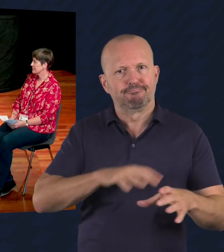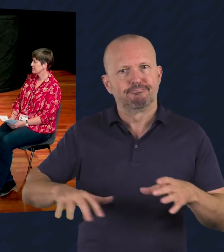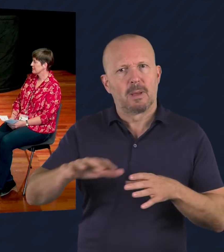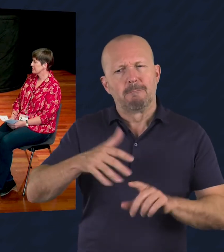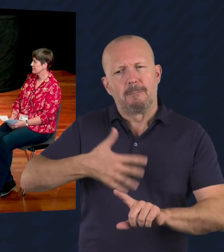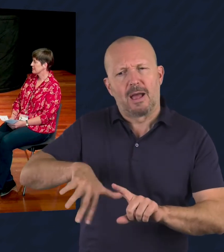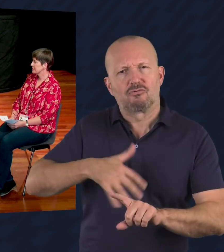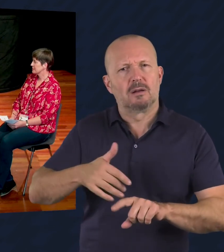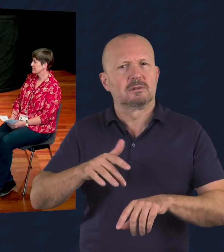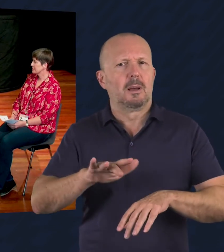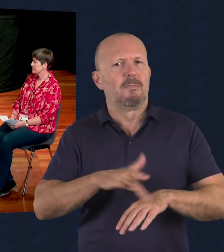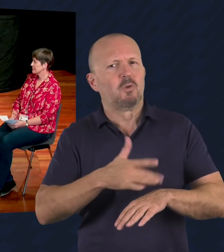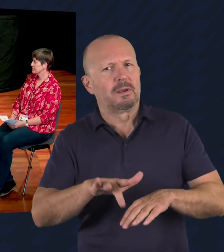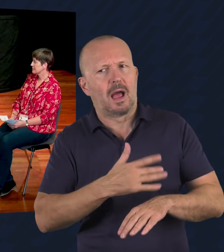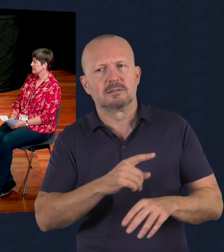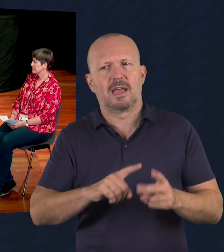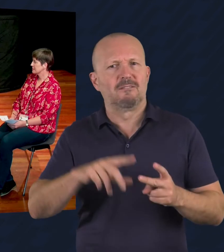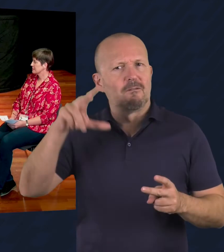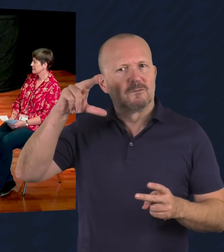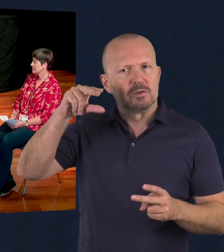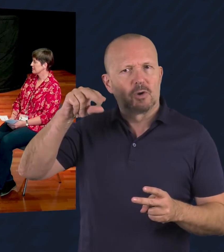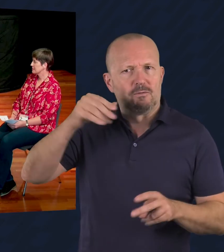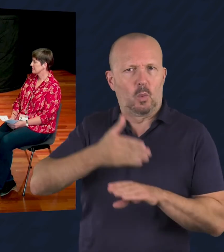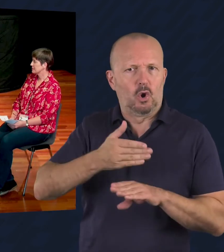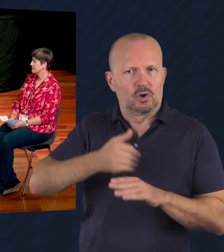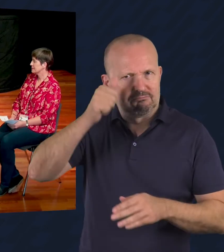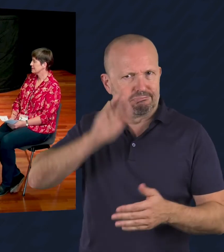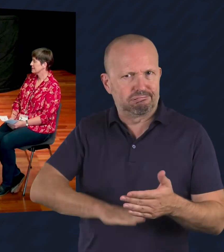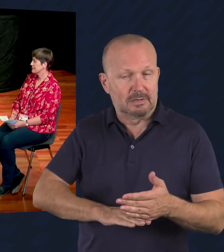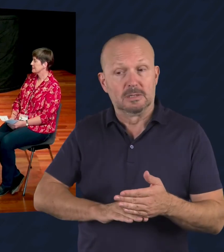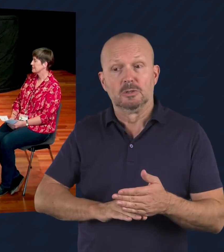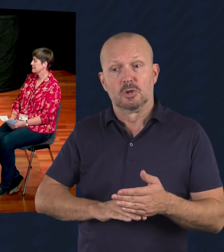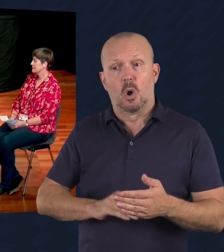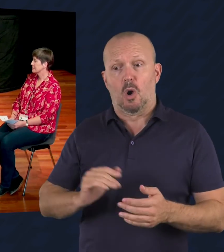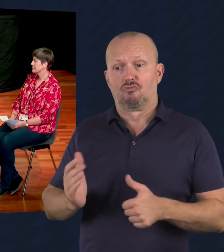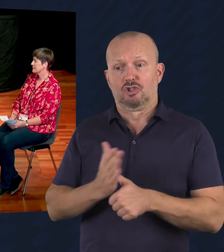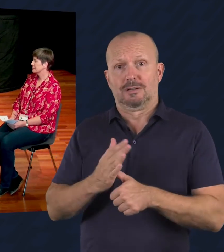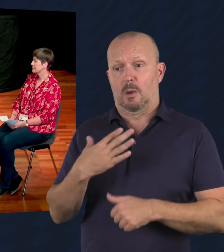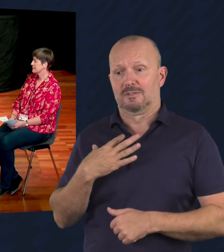So, I also have a background in performing arts and voiceover work. So, initially, I came on board to give